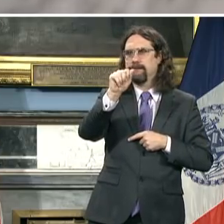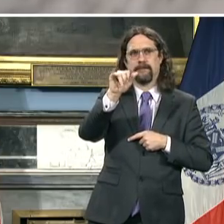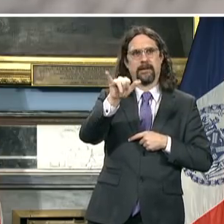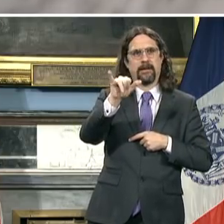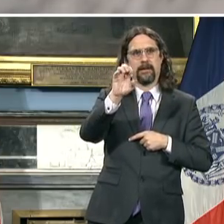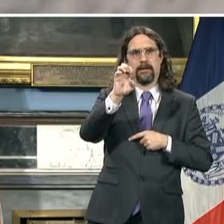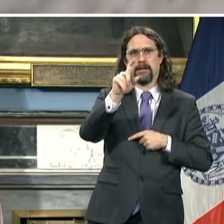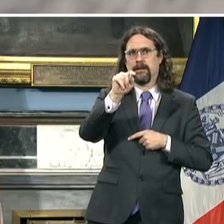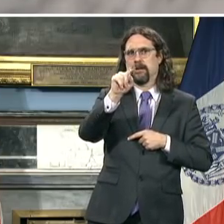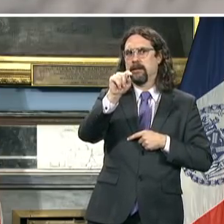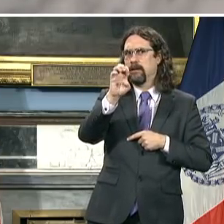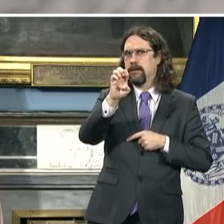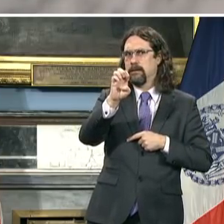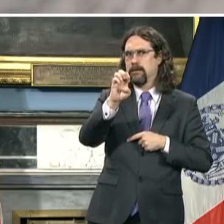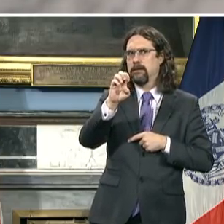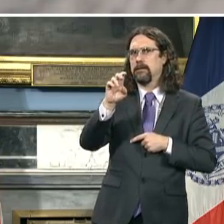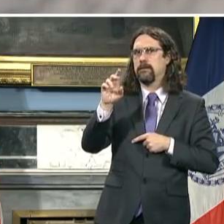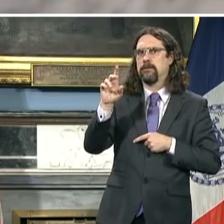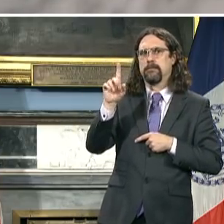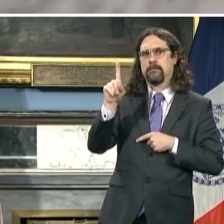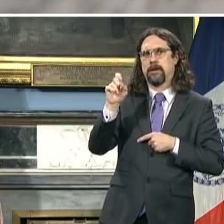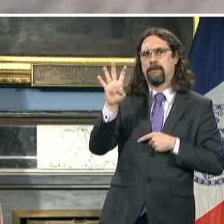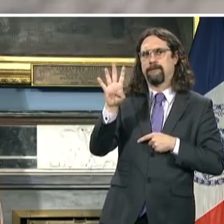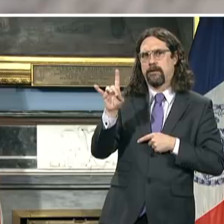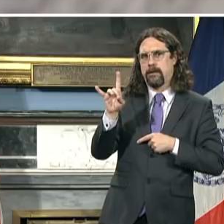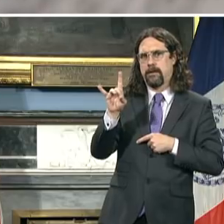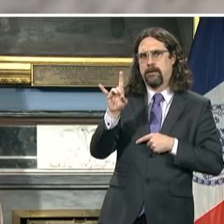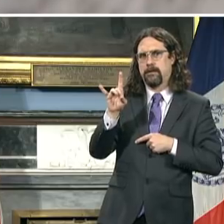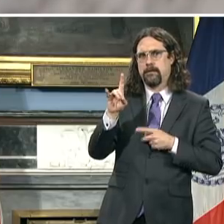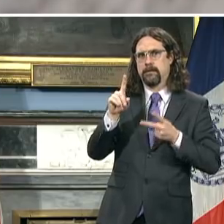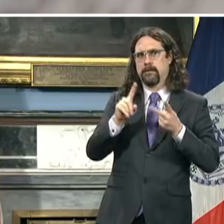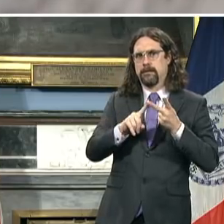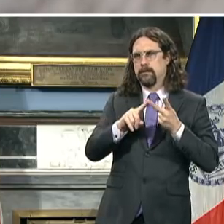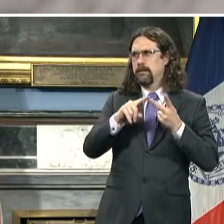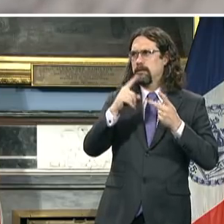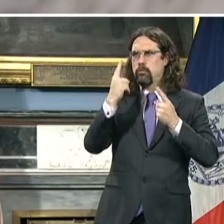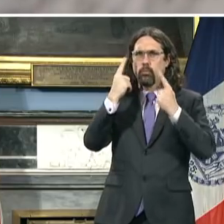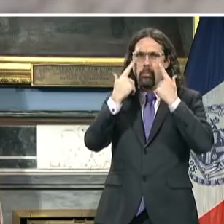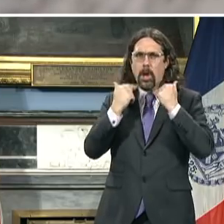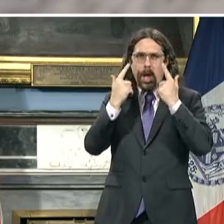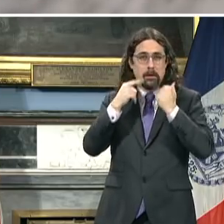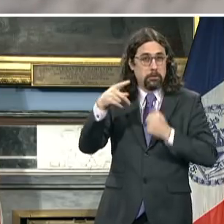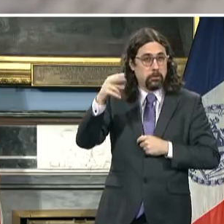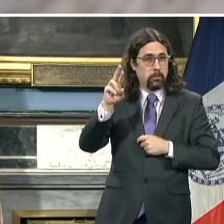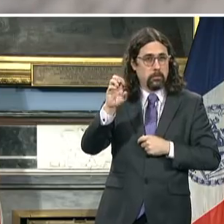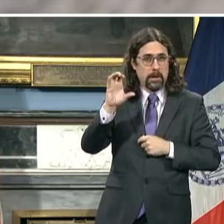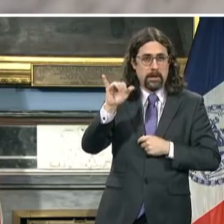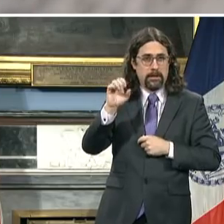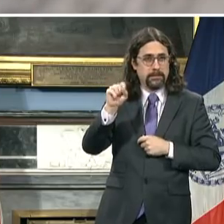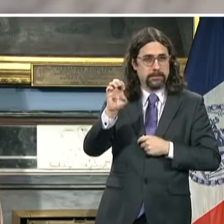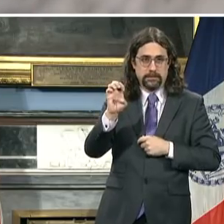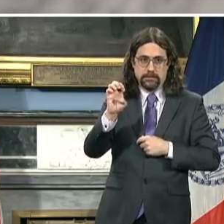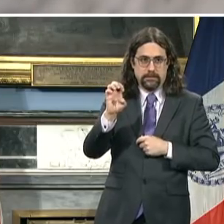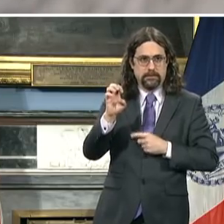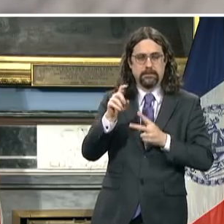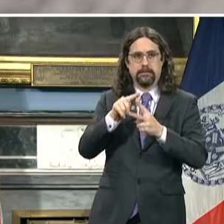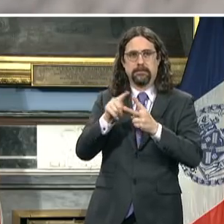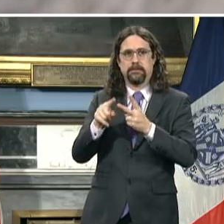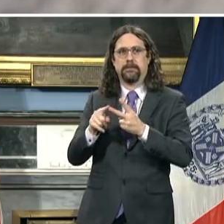DIFFEREN LAFYETTEE IS A FASHION BRAND AND PRECISION IS A COMPANY THAT PARICTULARLY